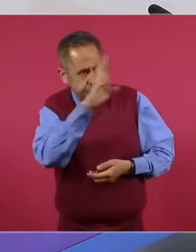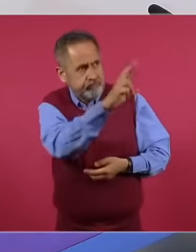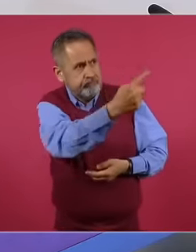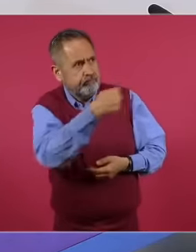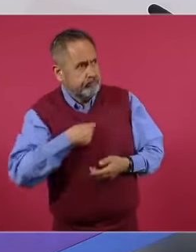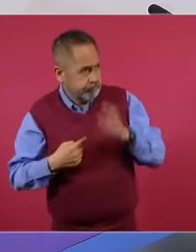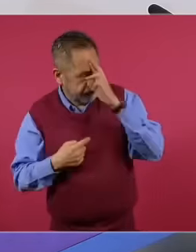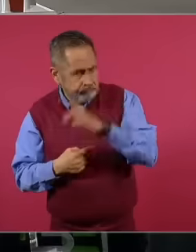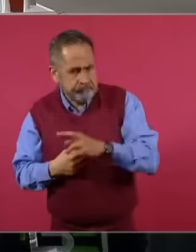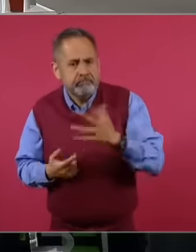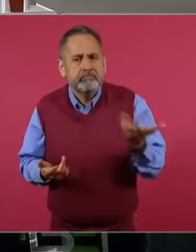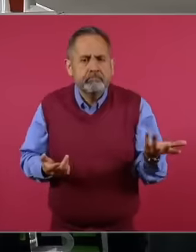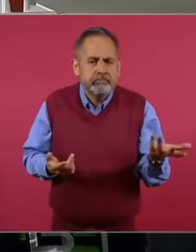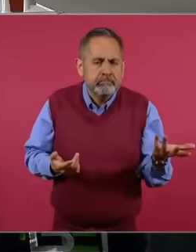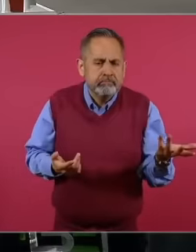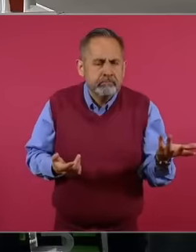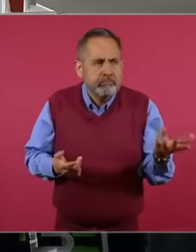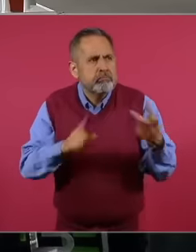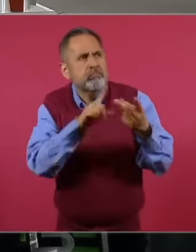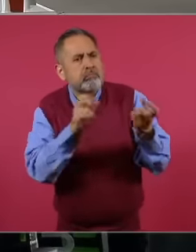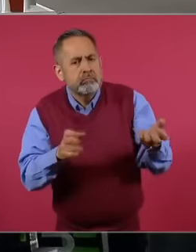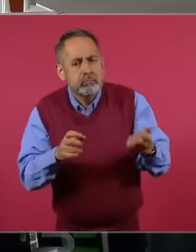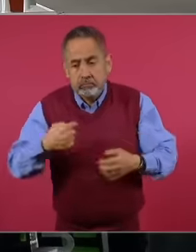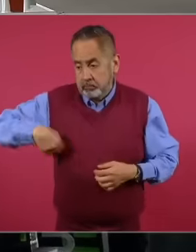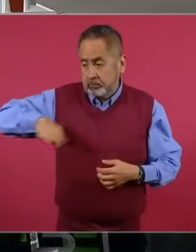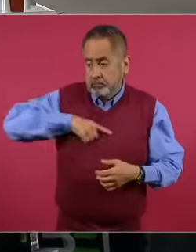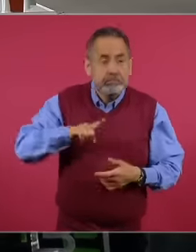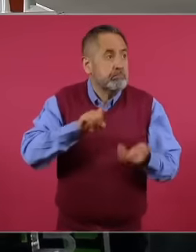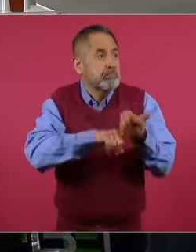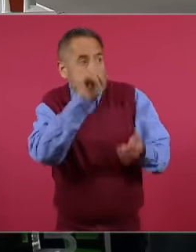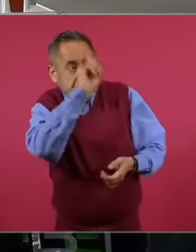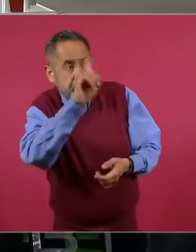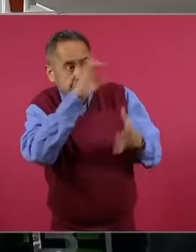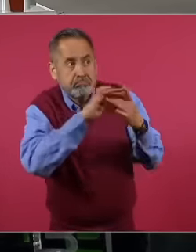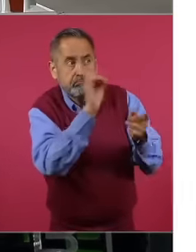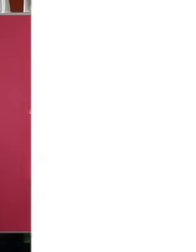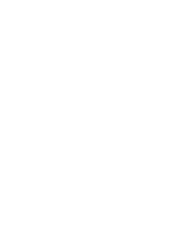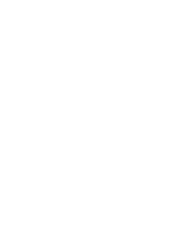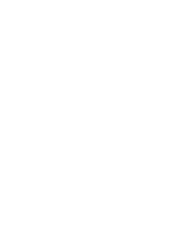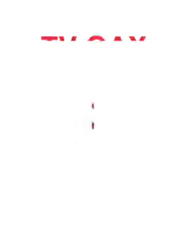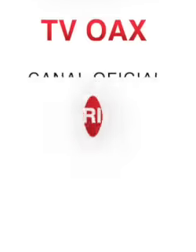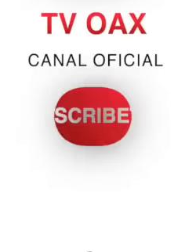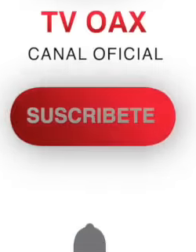we are not going to recommend to you, imagine that Esteban Moctezuma,